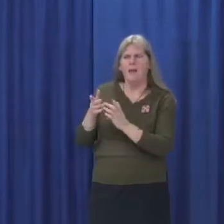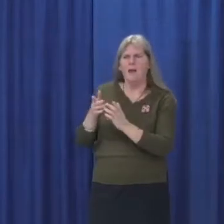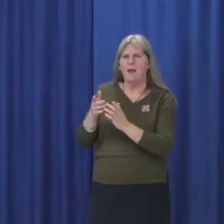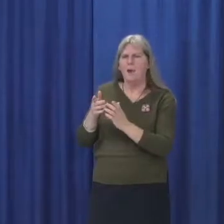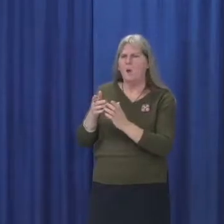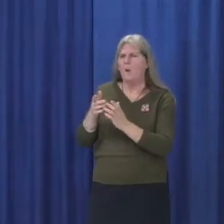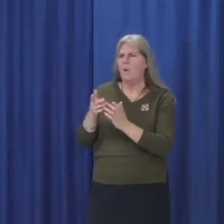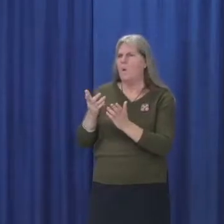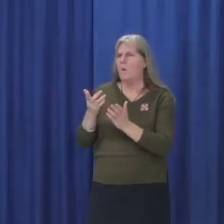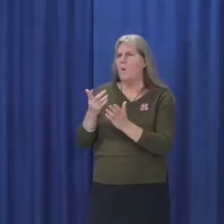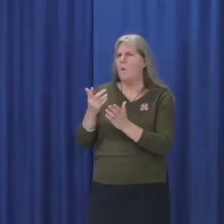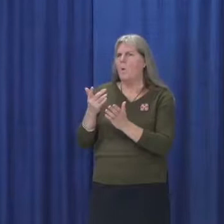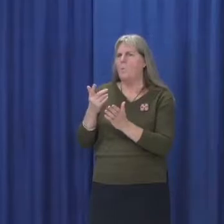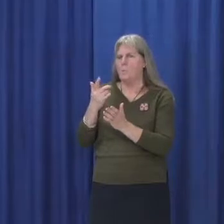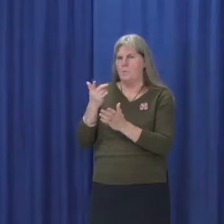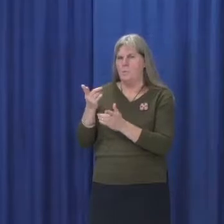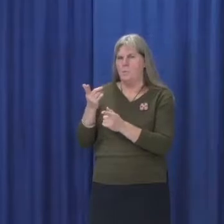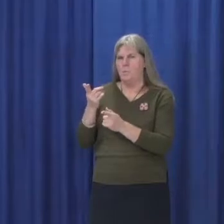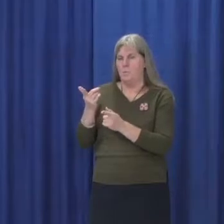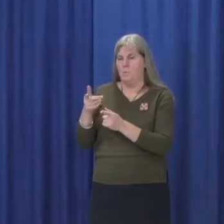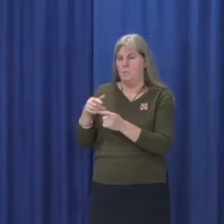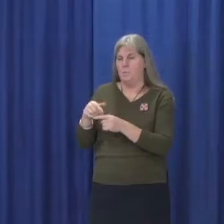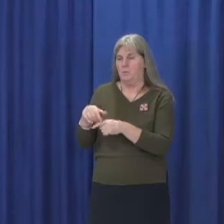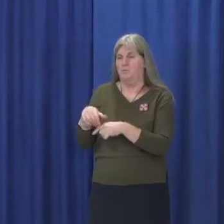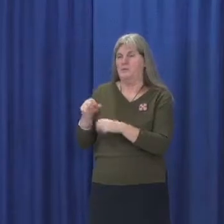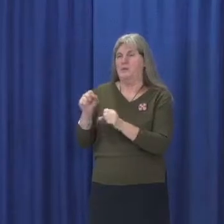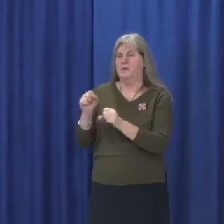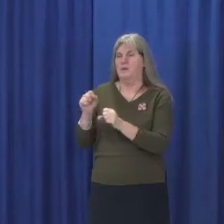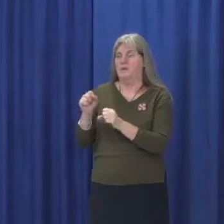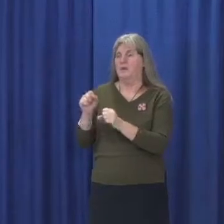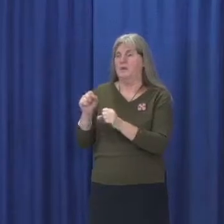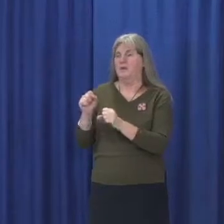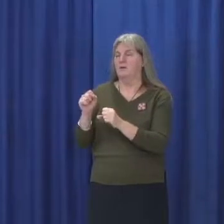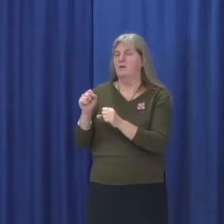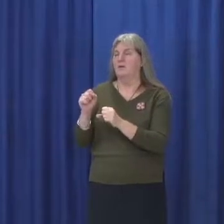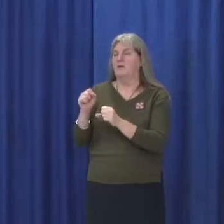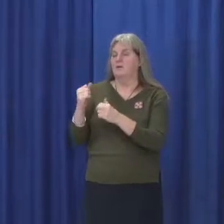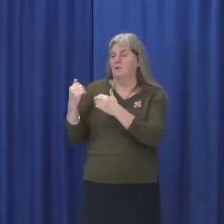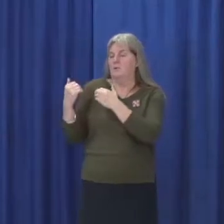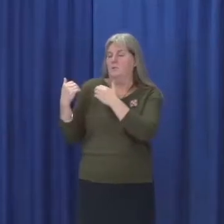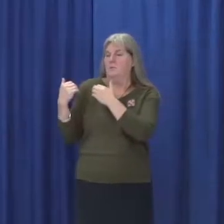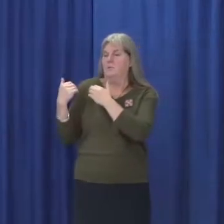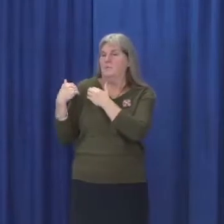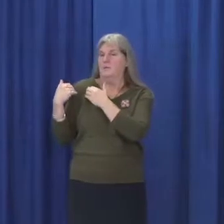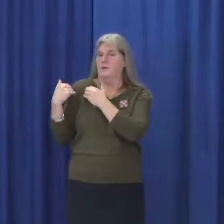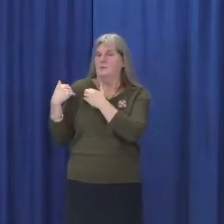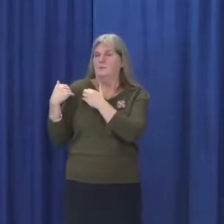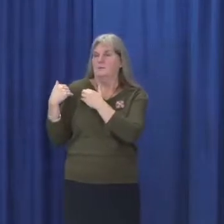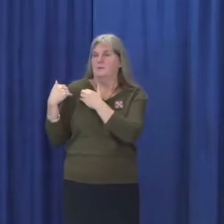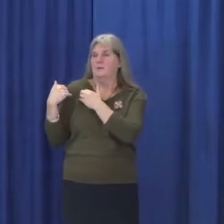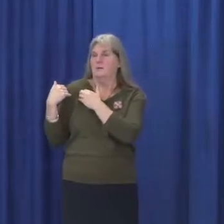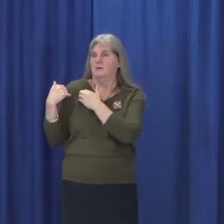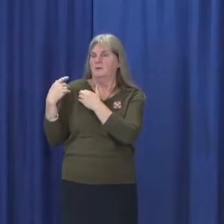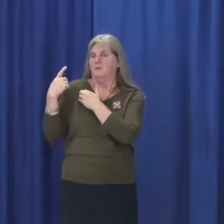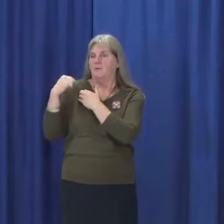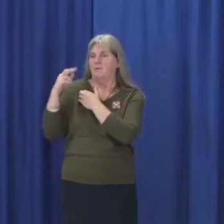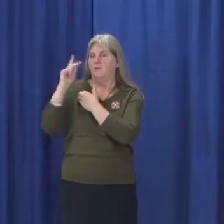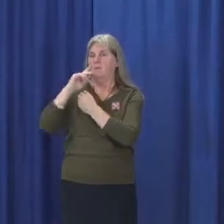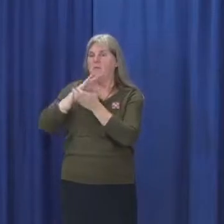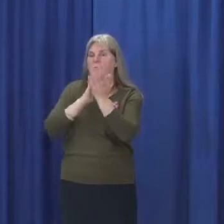much responsibility do you think you take other people who will get ill as a result.